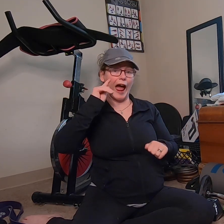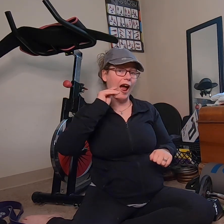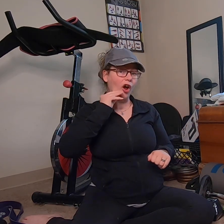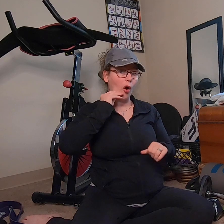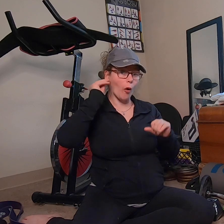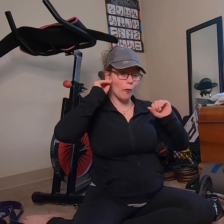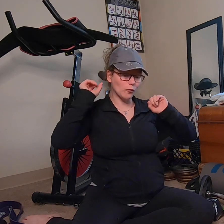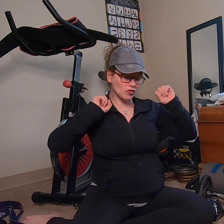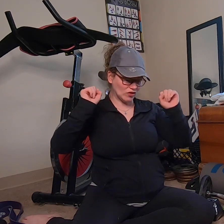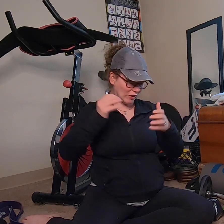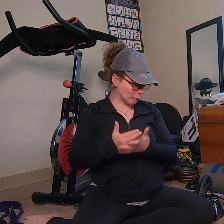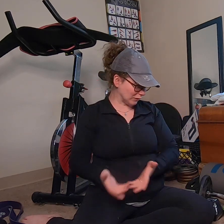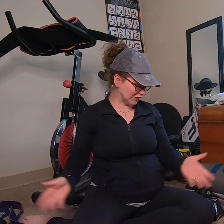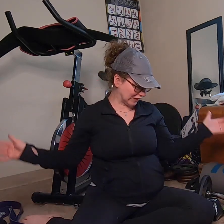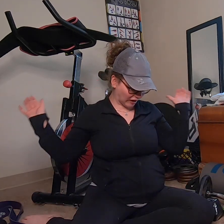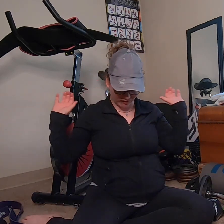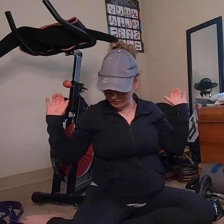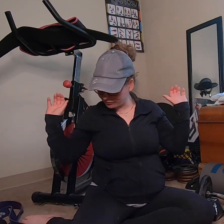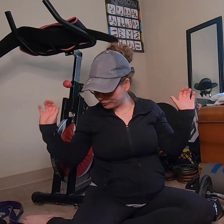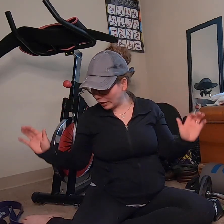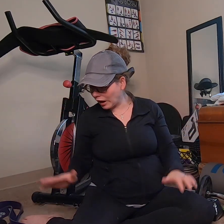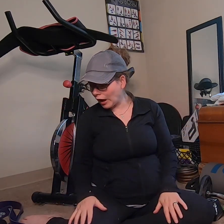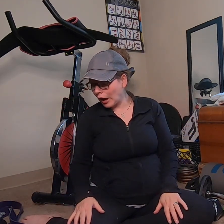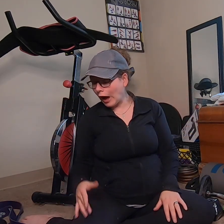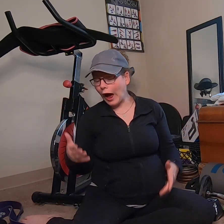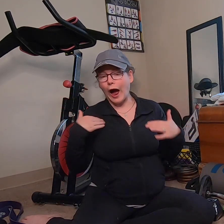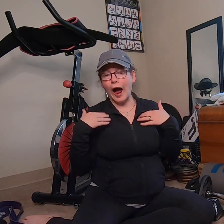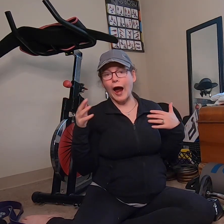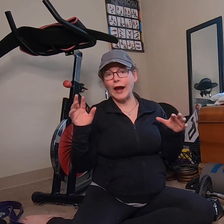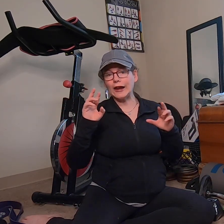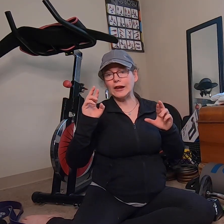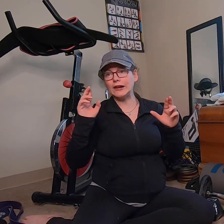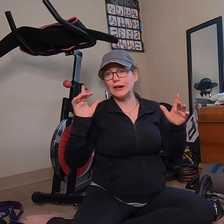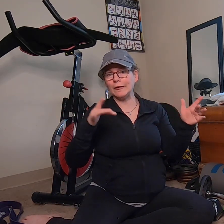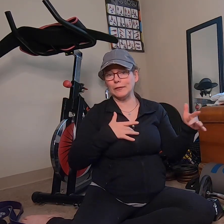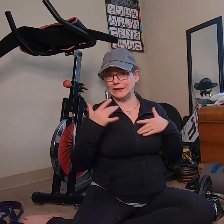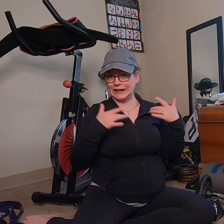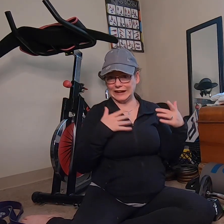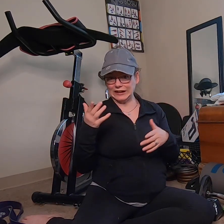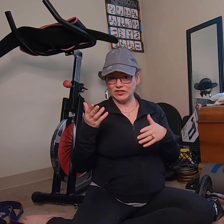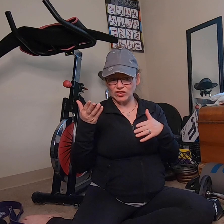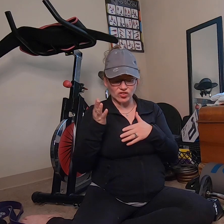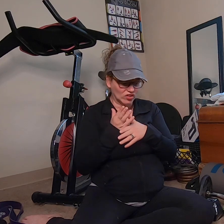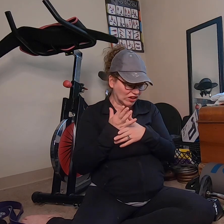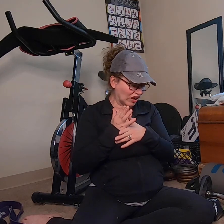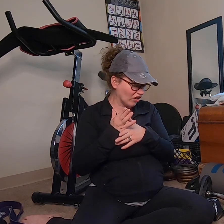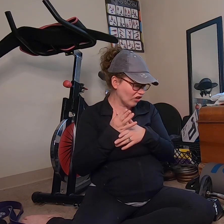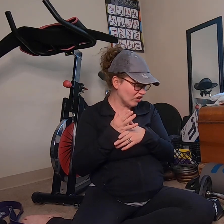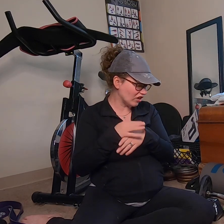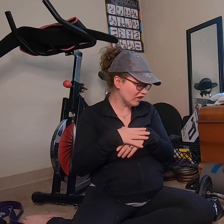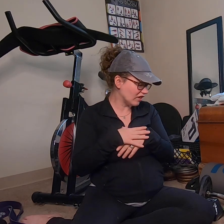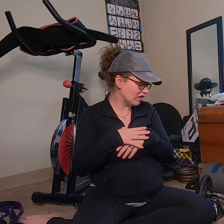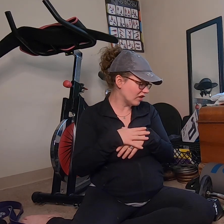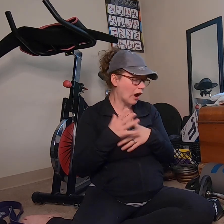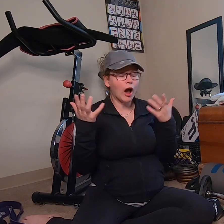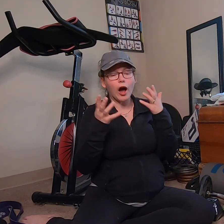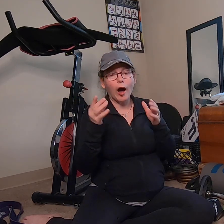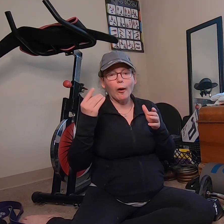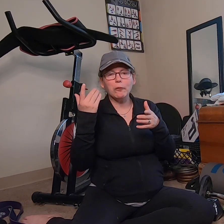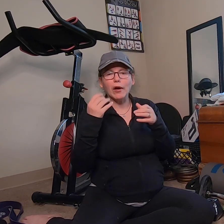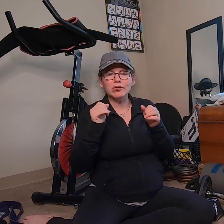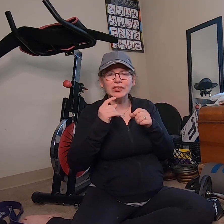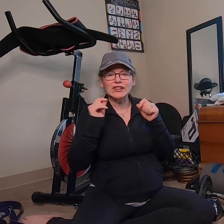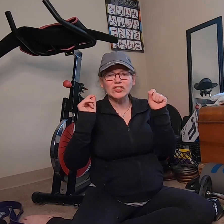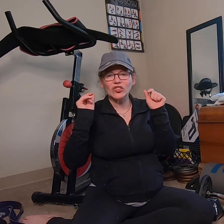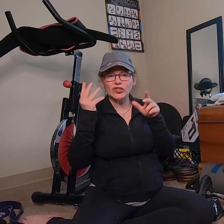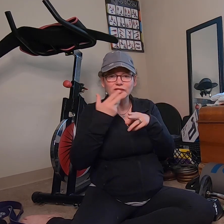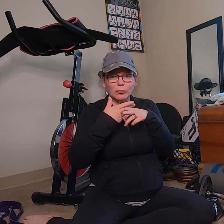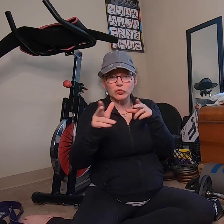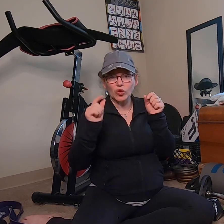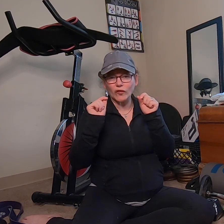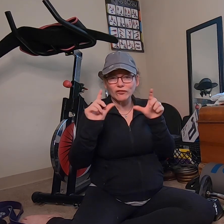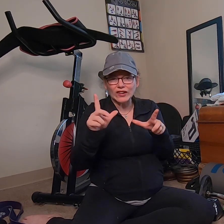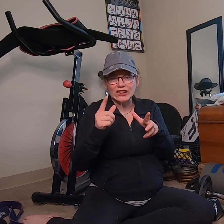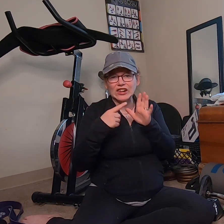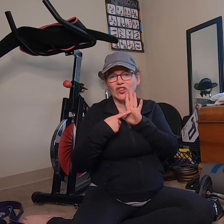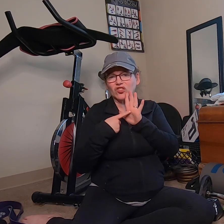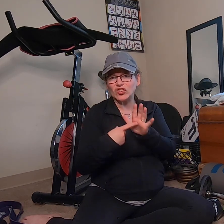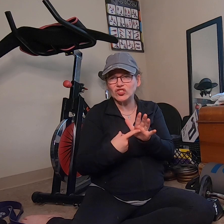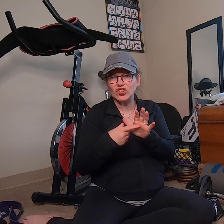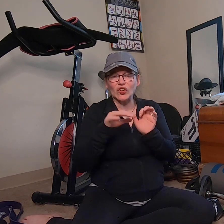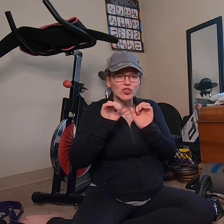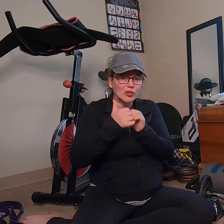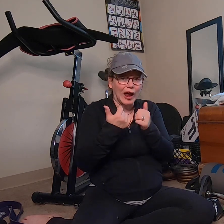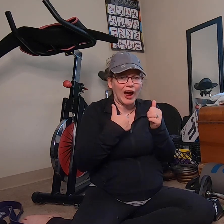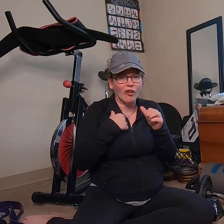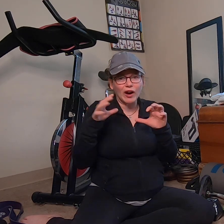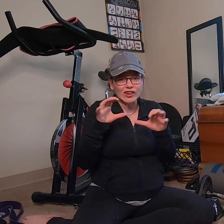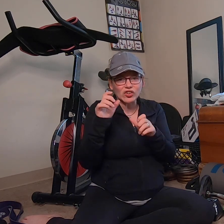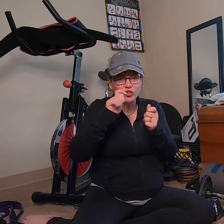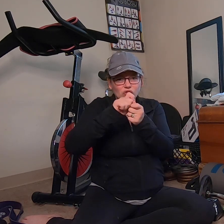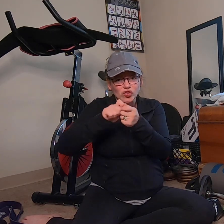at home gym, stuff I am excited to share I'll probably do some short videos to show you how I